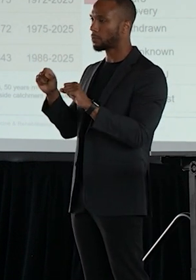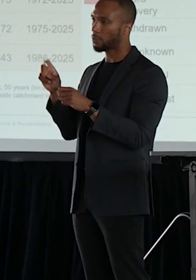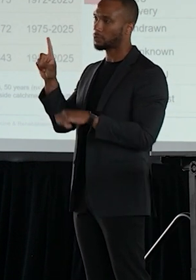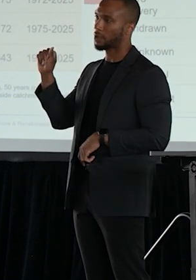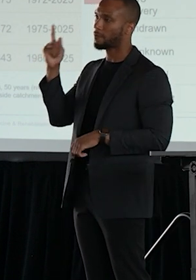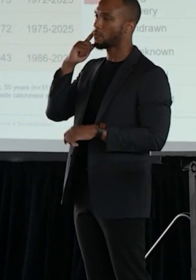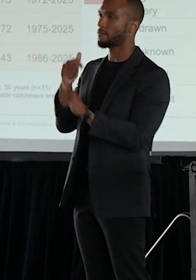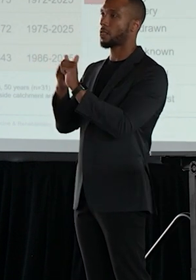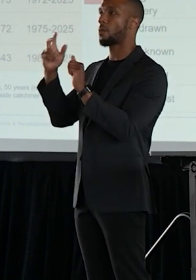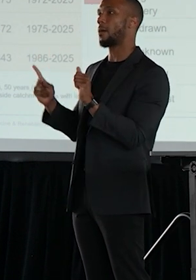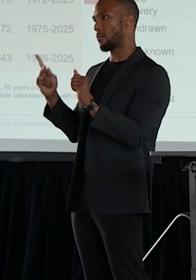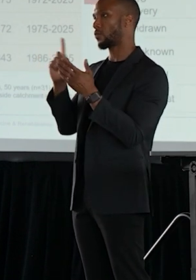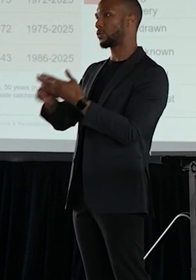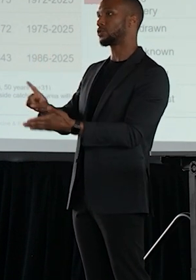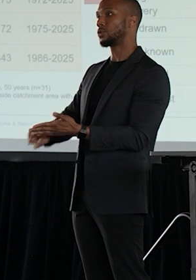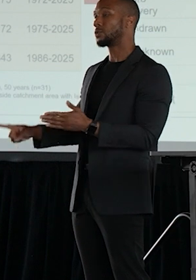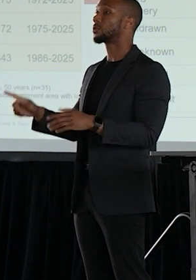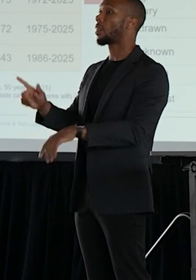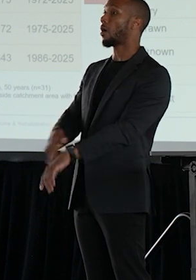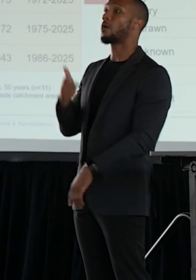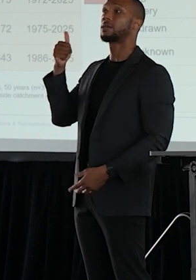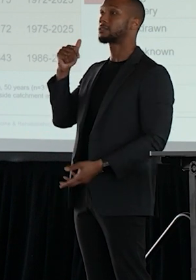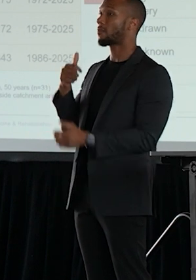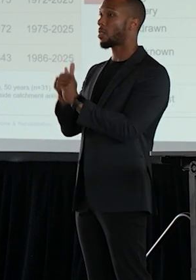follow up research. The longest follow up is 50 years after